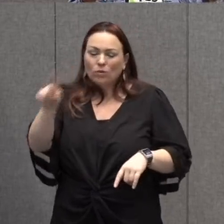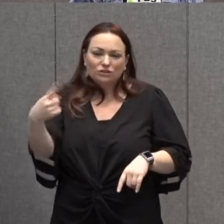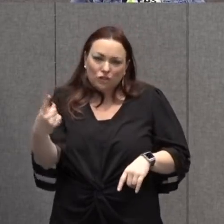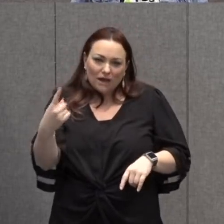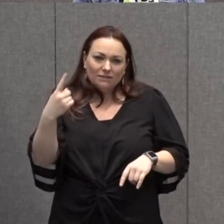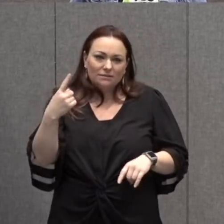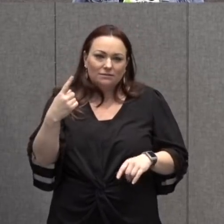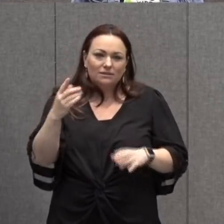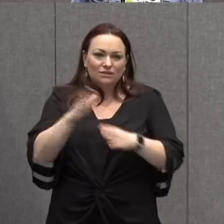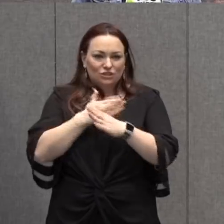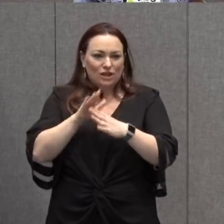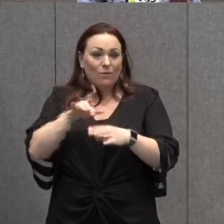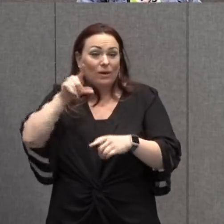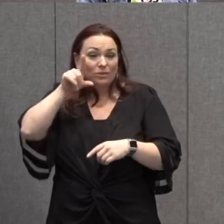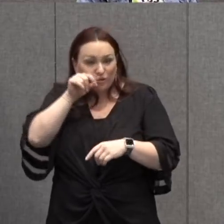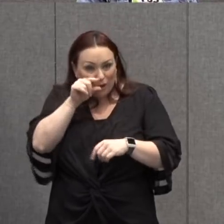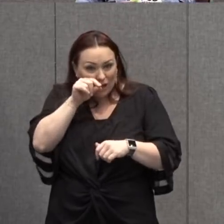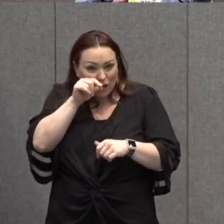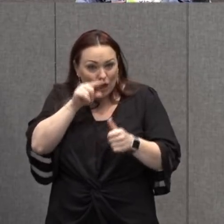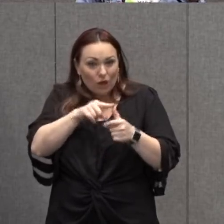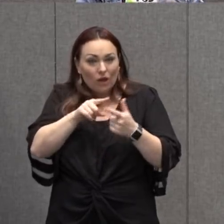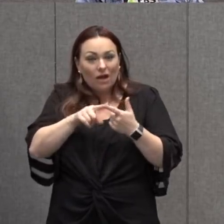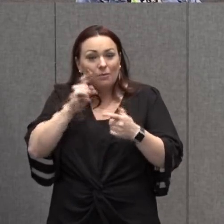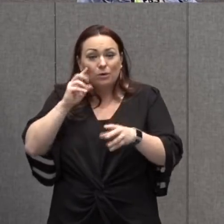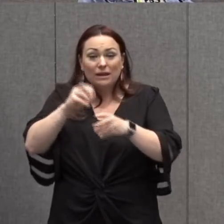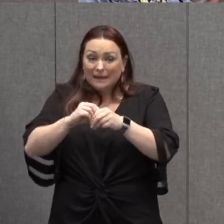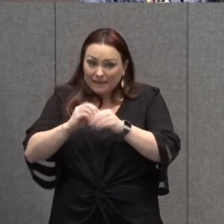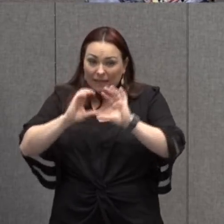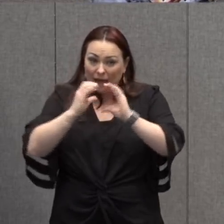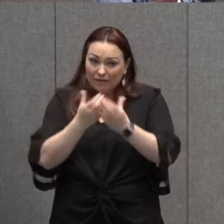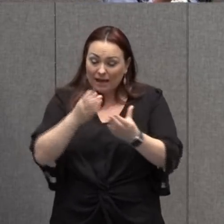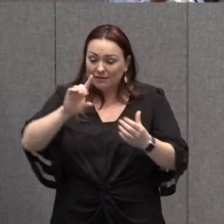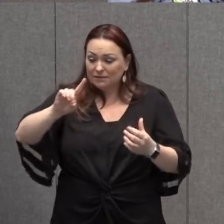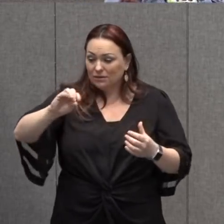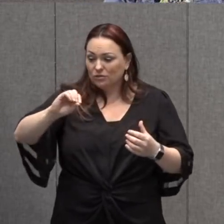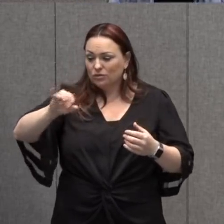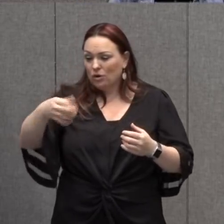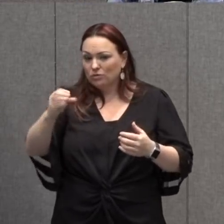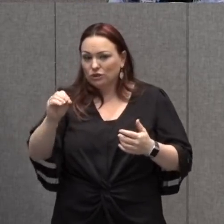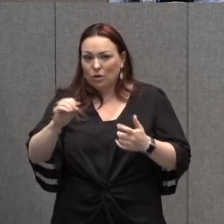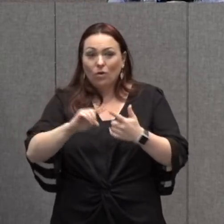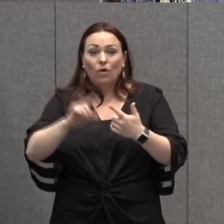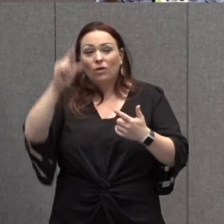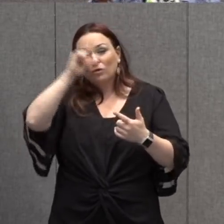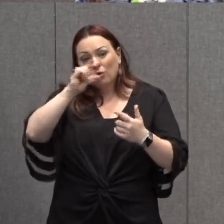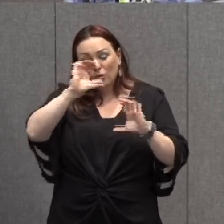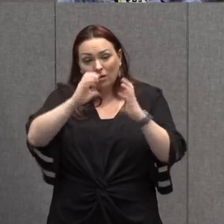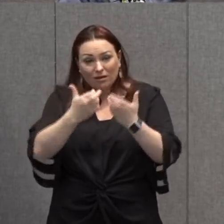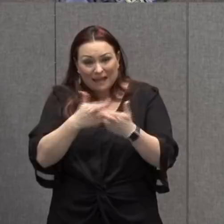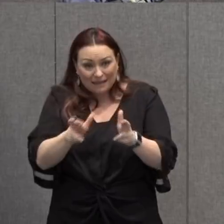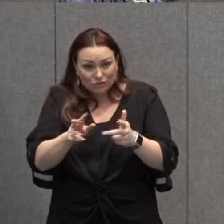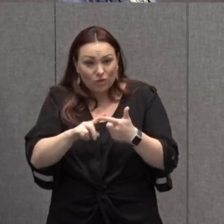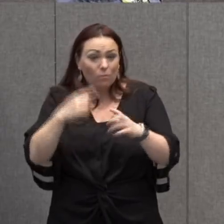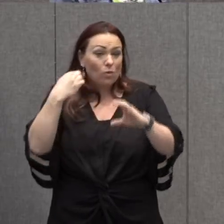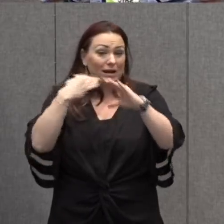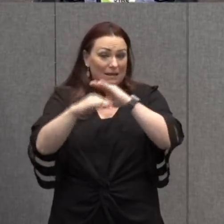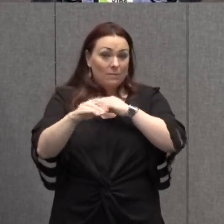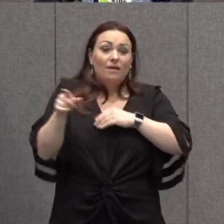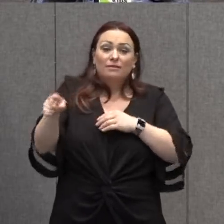share it with your teacher. Put it in the class dojo, or the Google classroom, or email it to 'em. - Oh, I wasn't even thinking. But they want to see your writing, I promise.